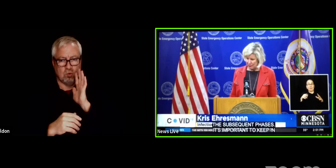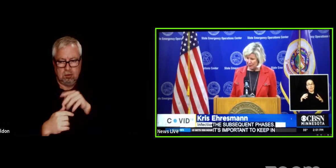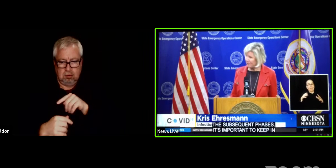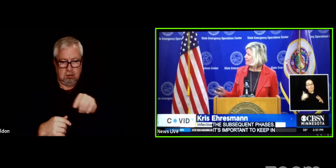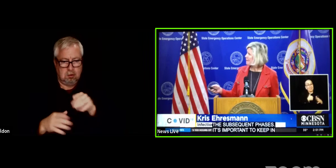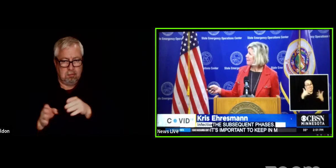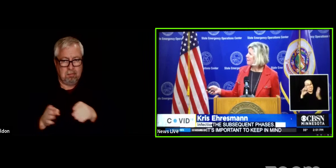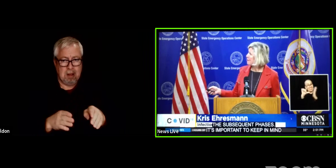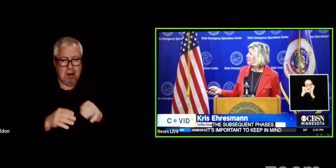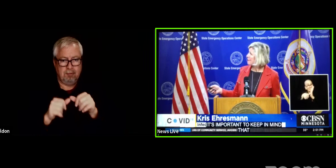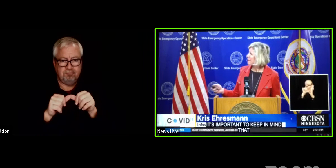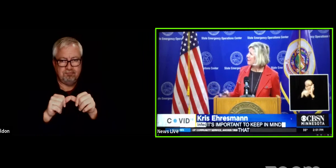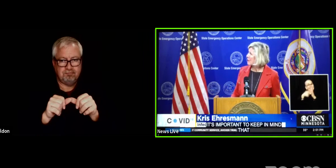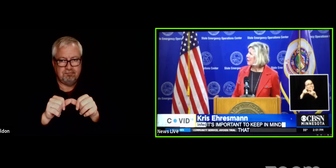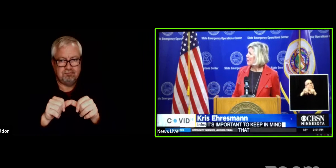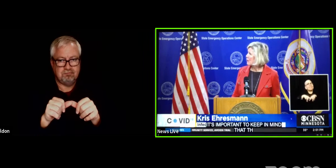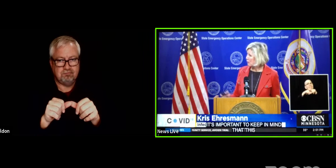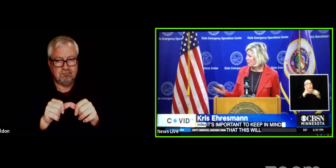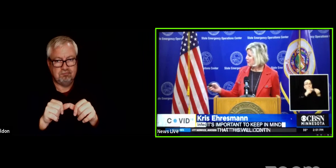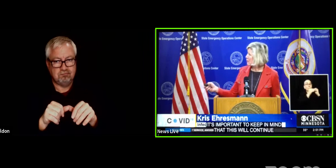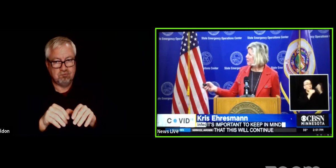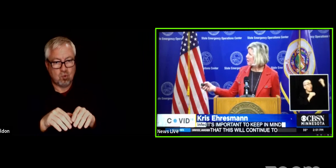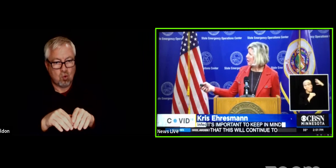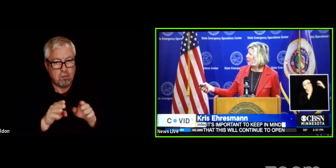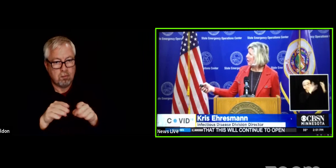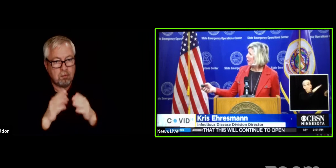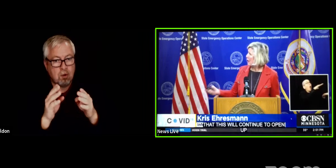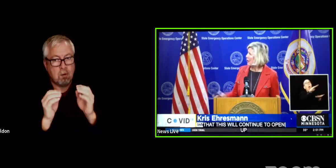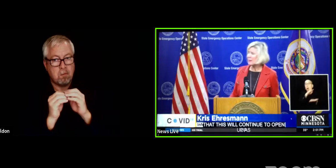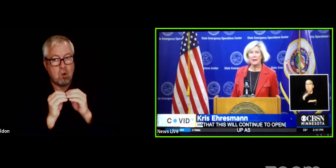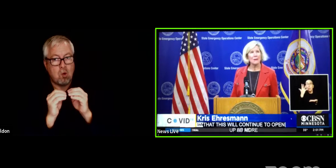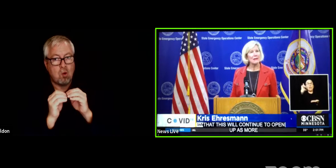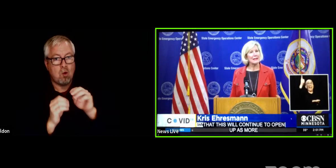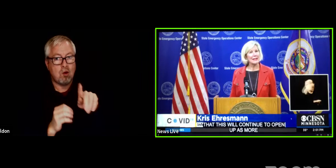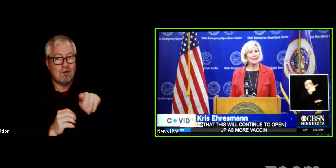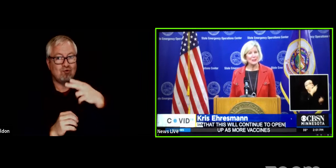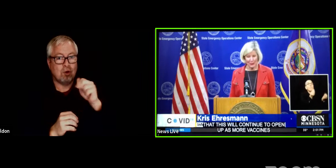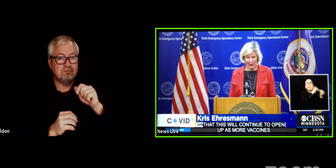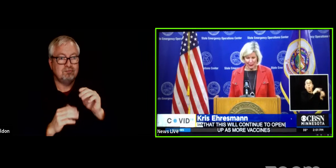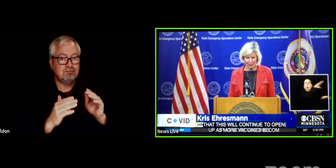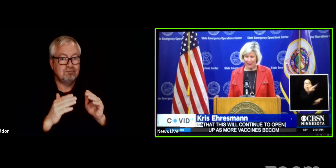AVAILABLE. WOOPS, I THINK I'M CLICKING TOO HARD.